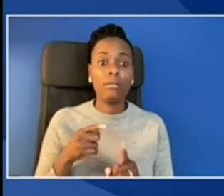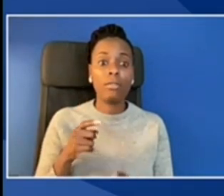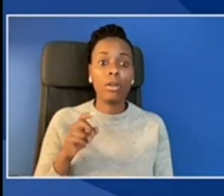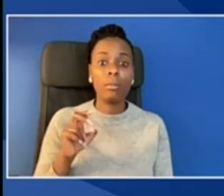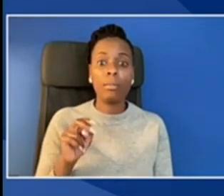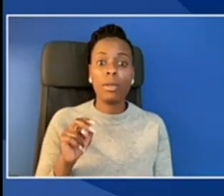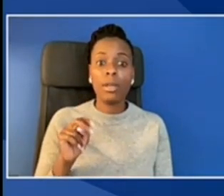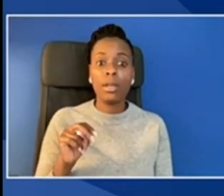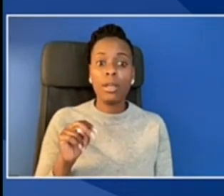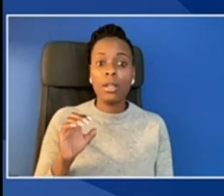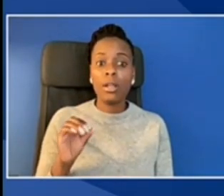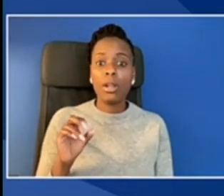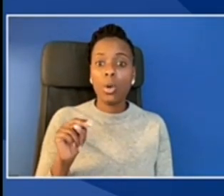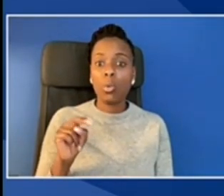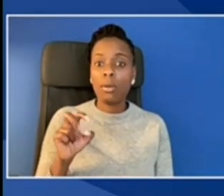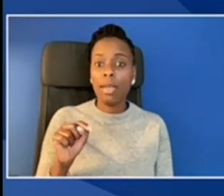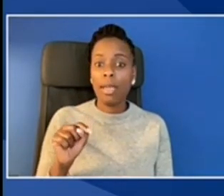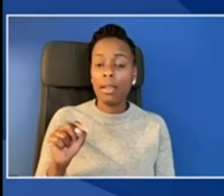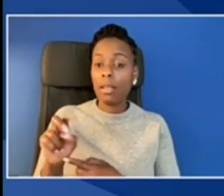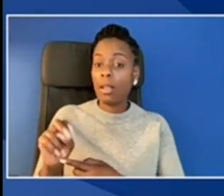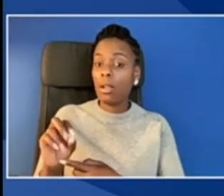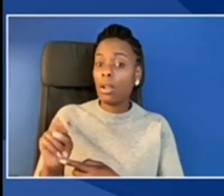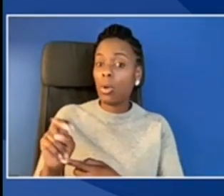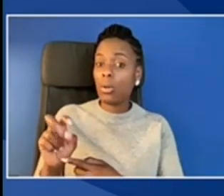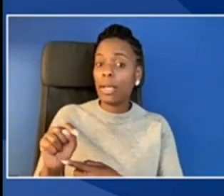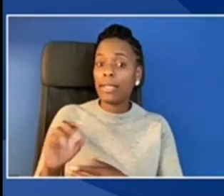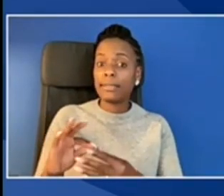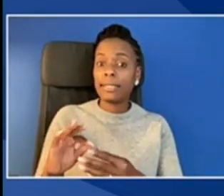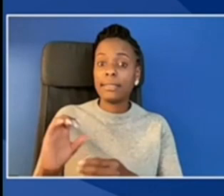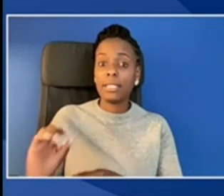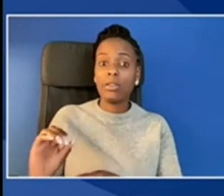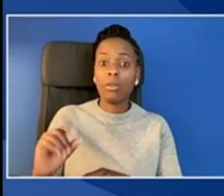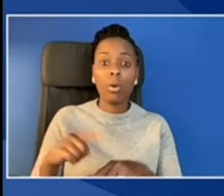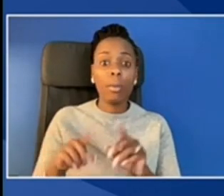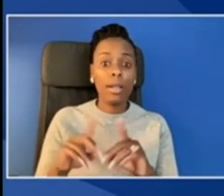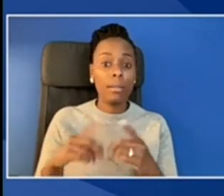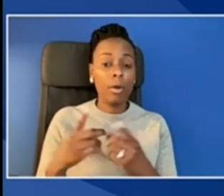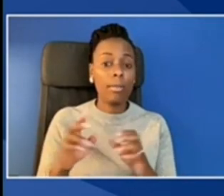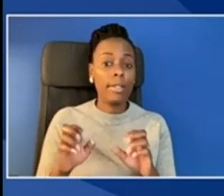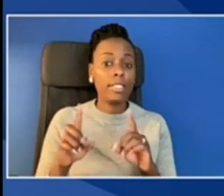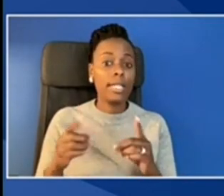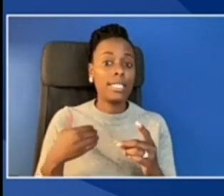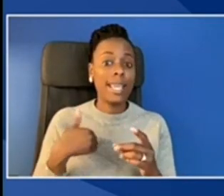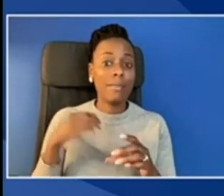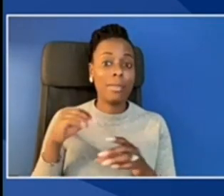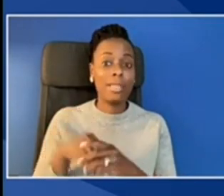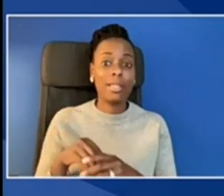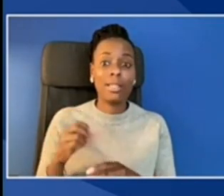shows zero. But the Department of Education still has him in $12,000 of debt.